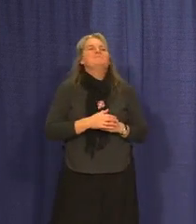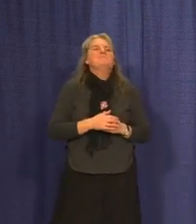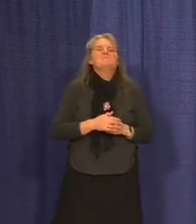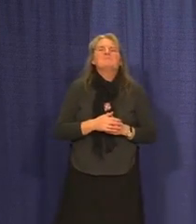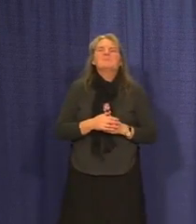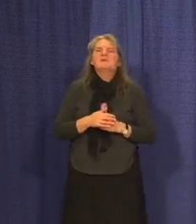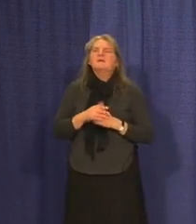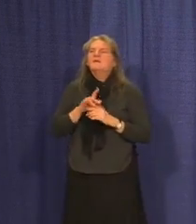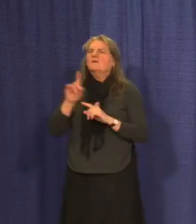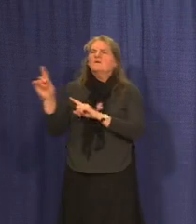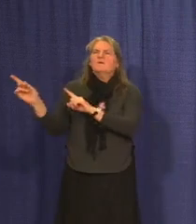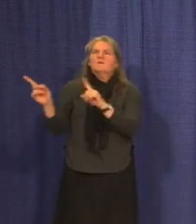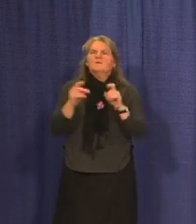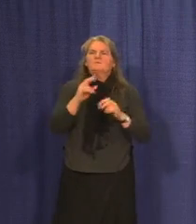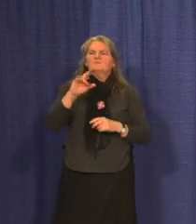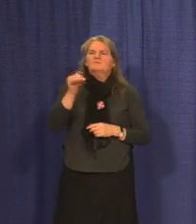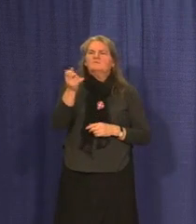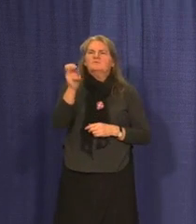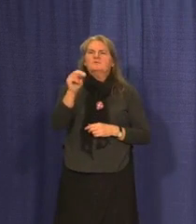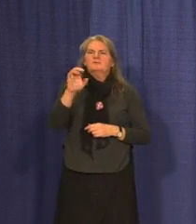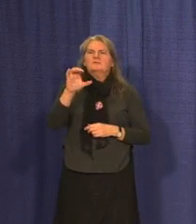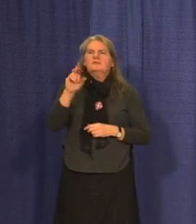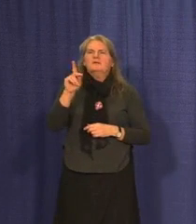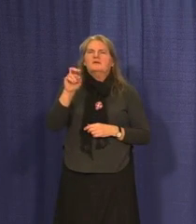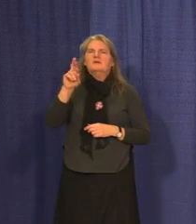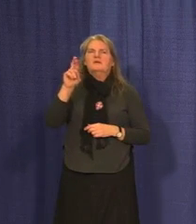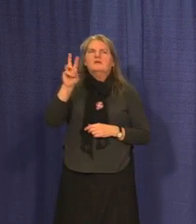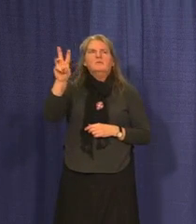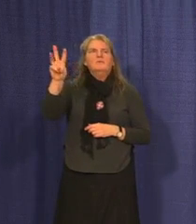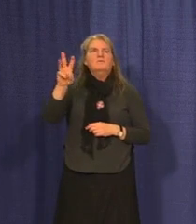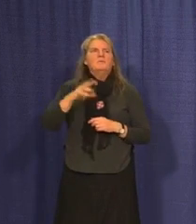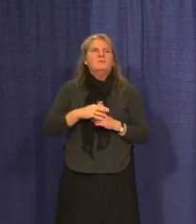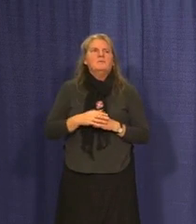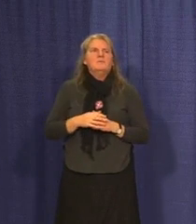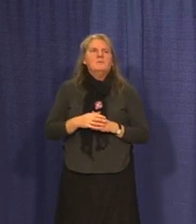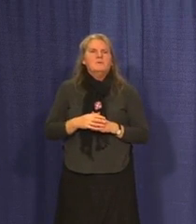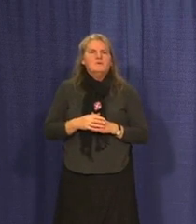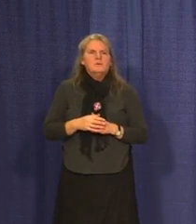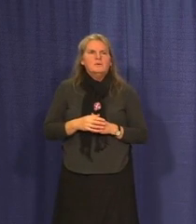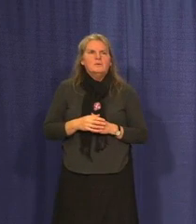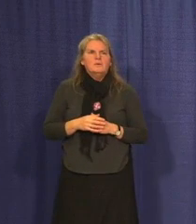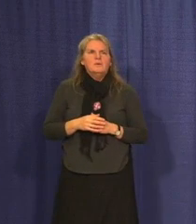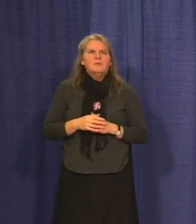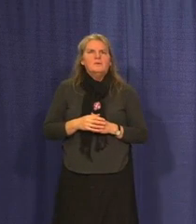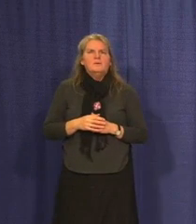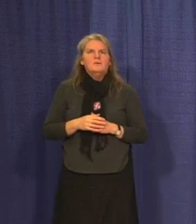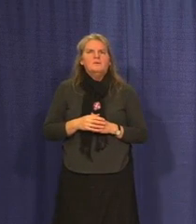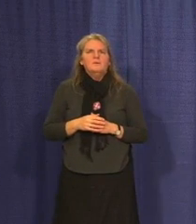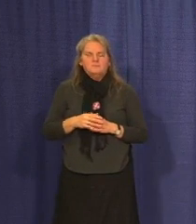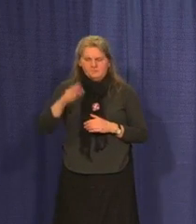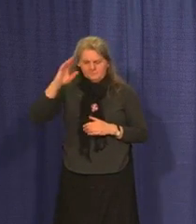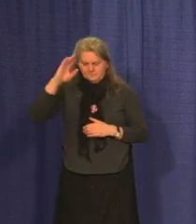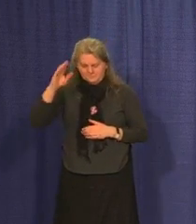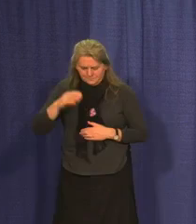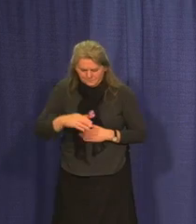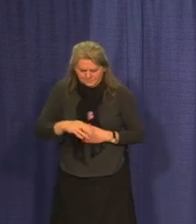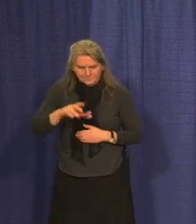Thank you, Dr Hanley. We will go now to the phone lines in begin with John from CKRW.